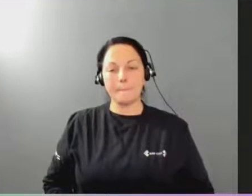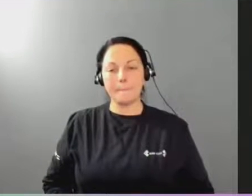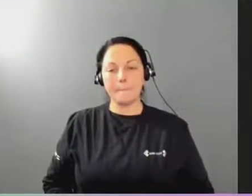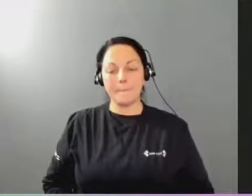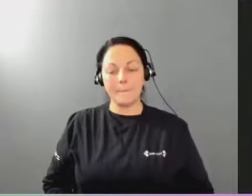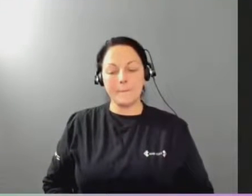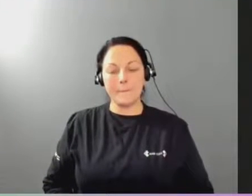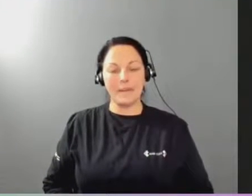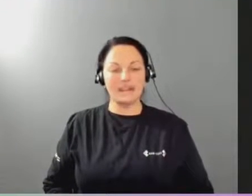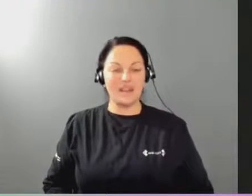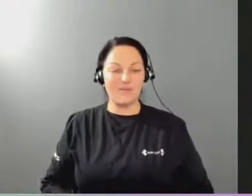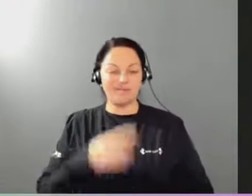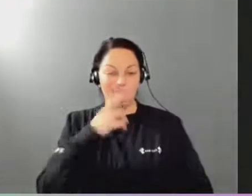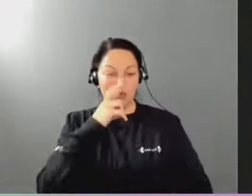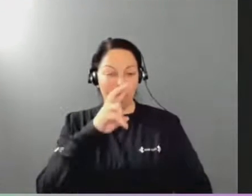[Denis Boudreau]